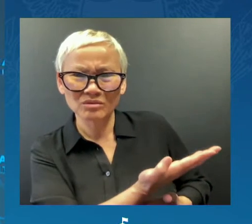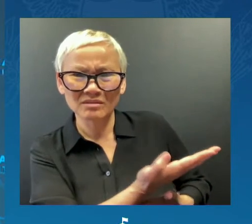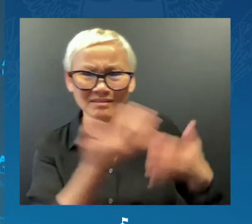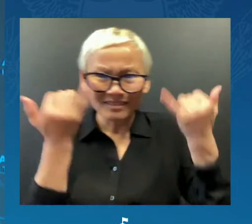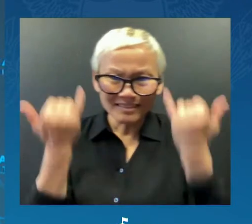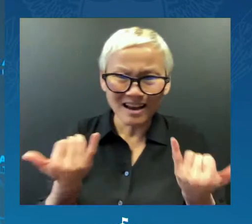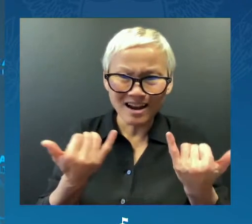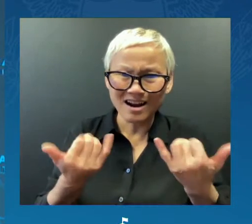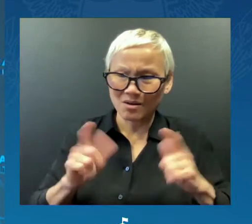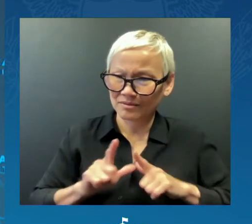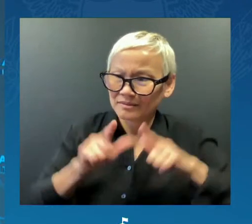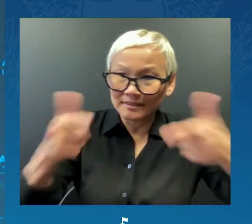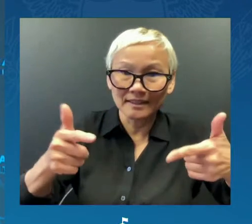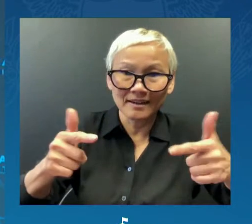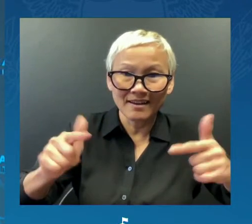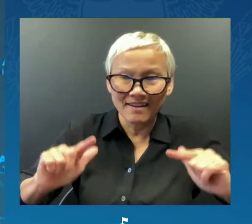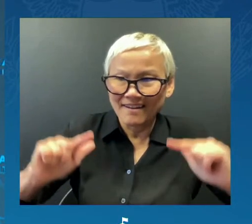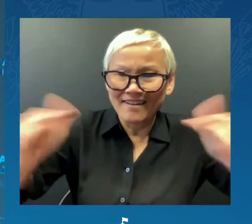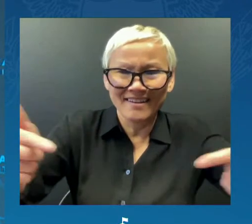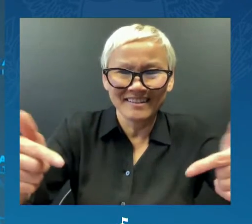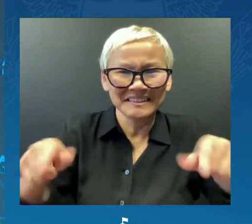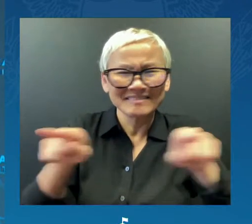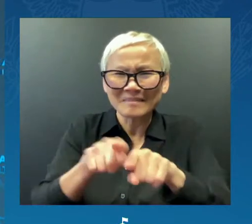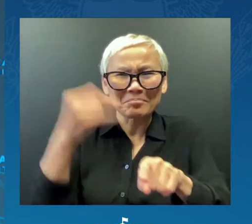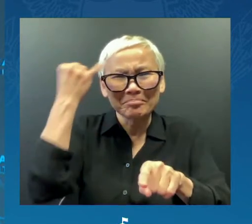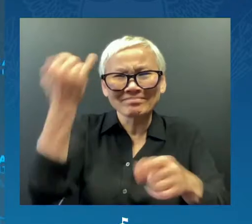So to Africa's young leaders, I say: